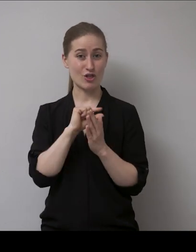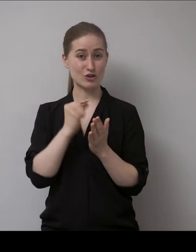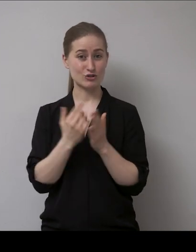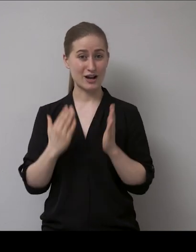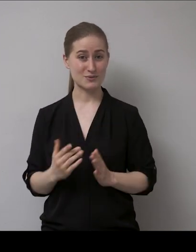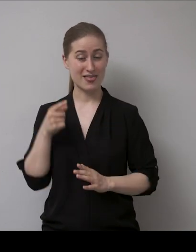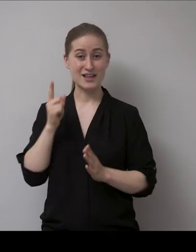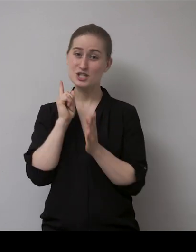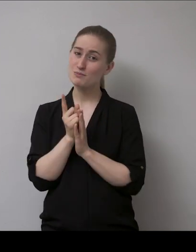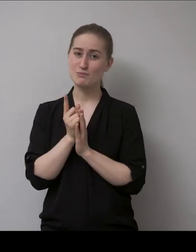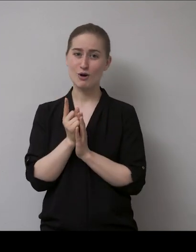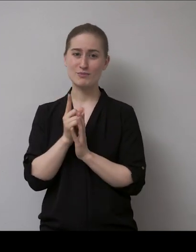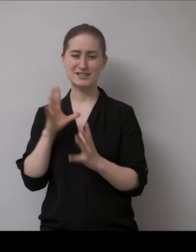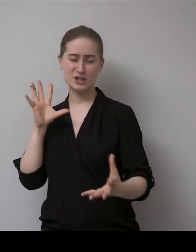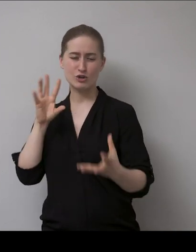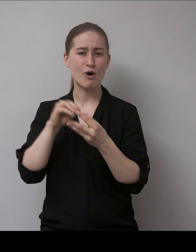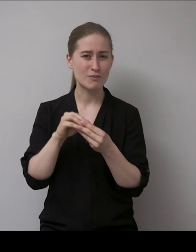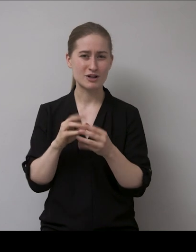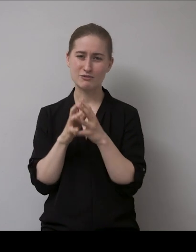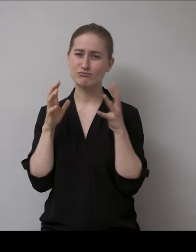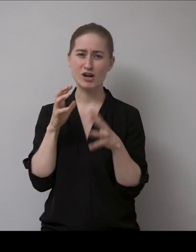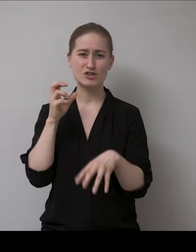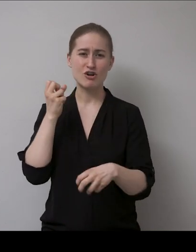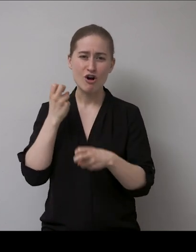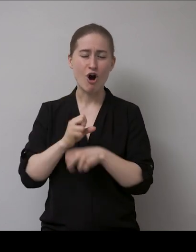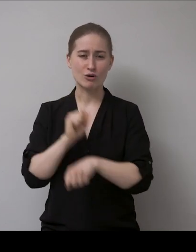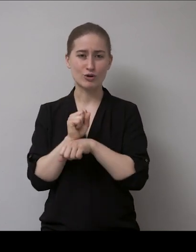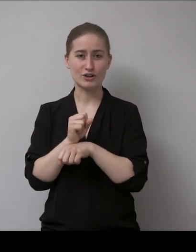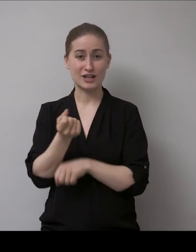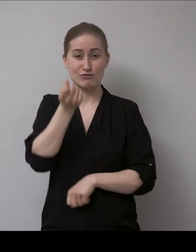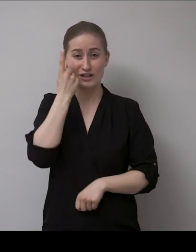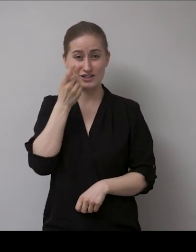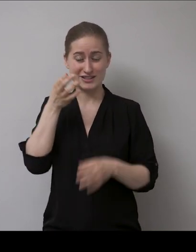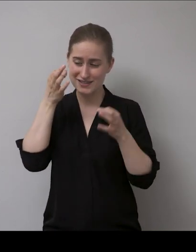This moment marks the culmination of much hard work, the realization of dedicated collaboration